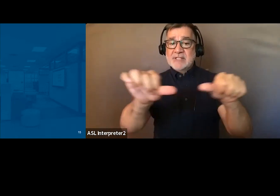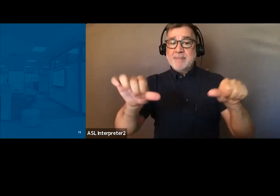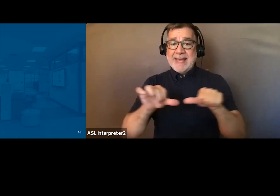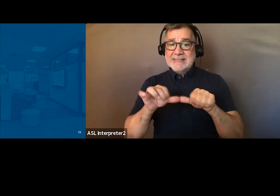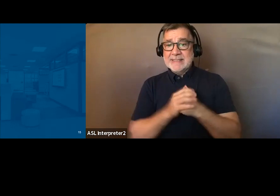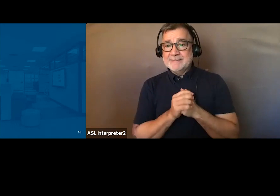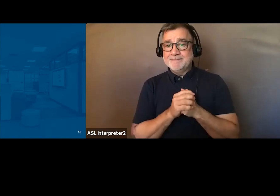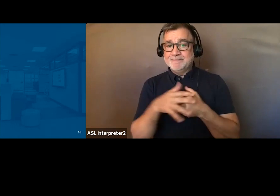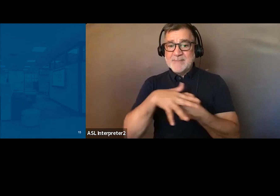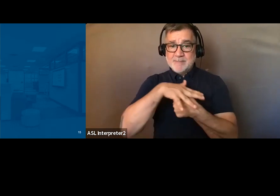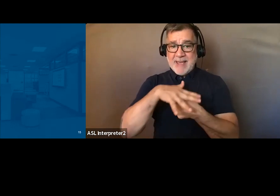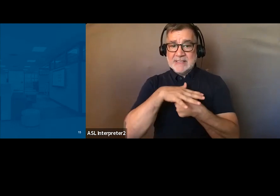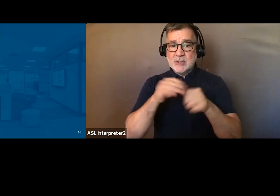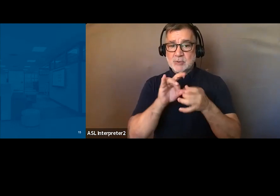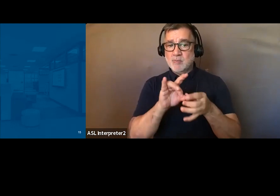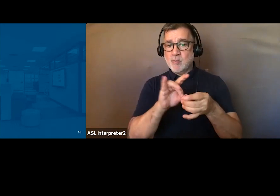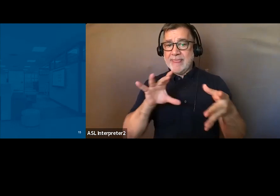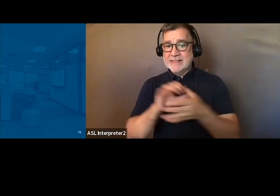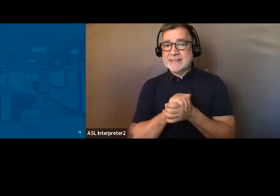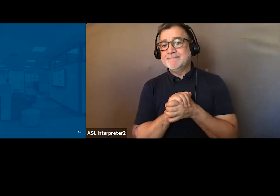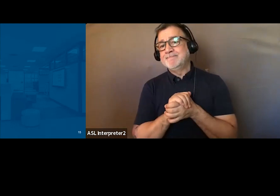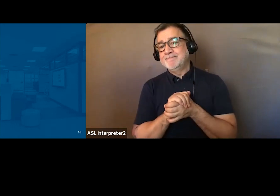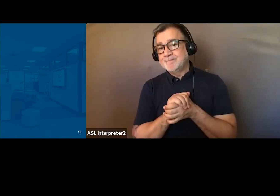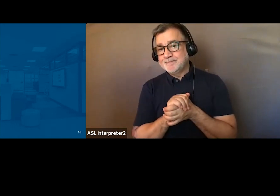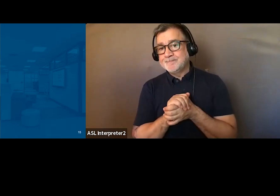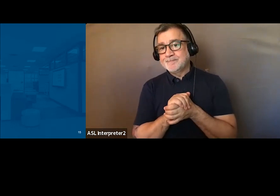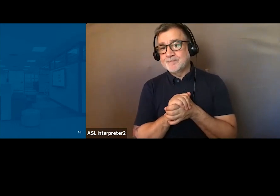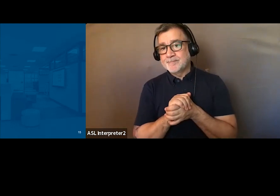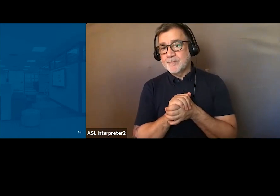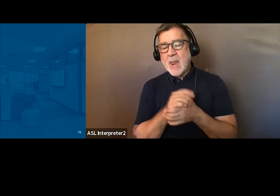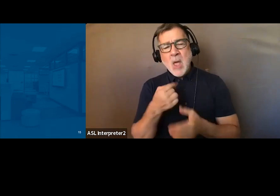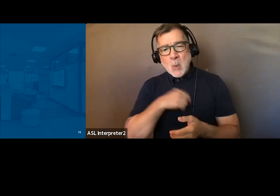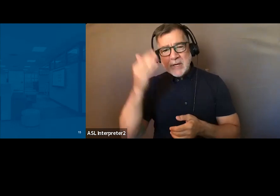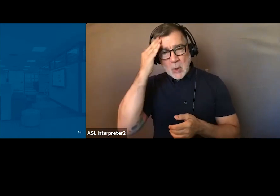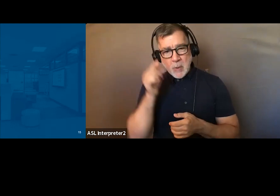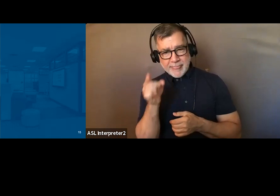And we know that it's important for you all, because you're looking at your inventory